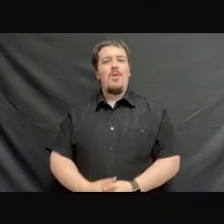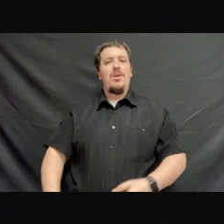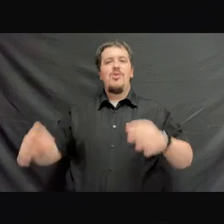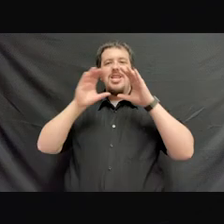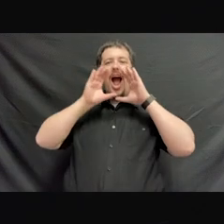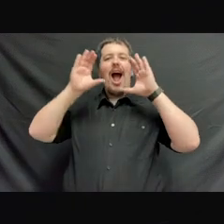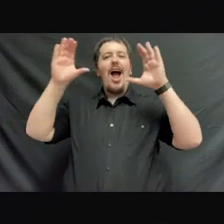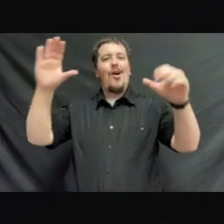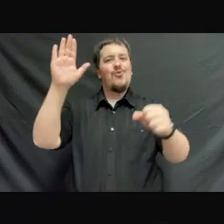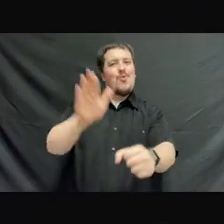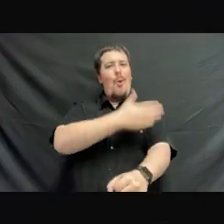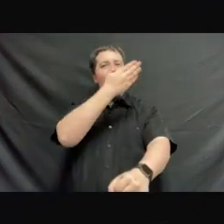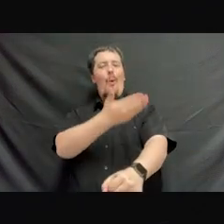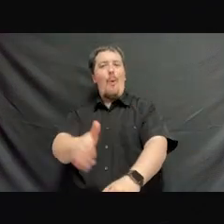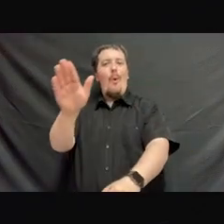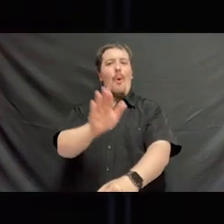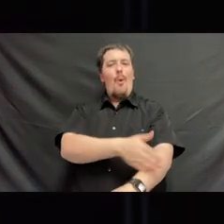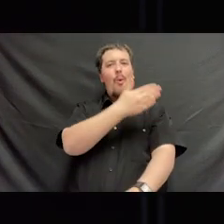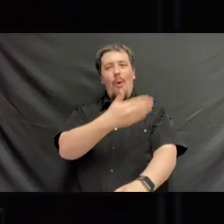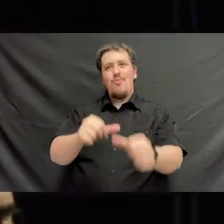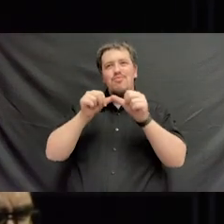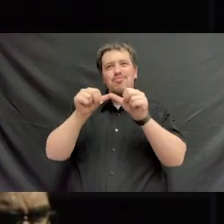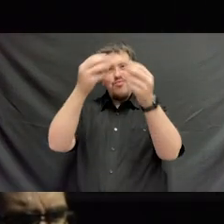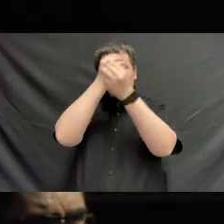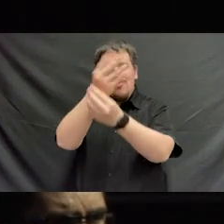Sound the chorus speed it onwards